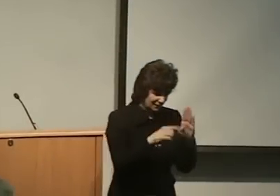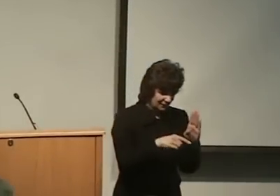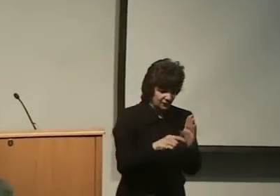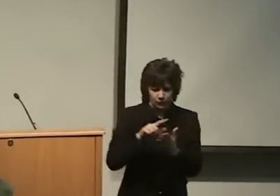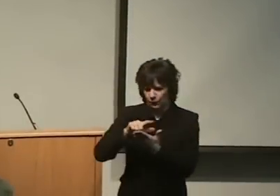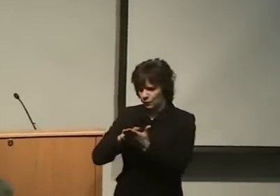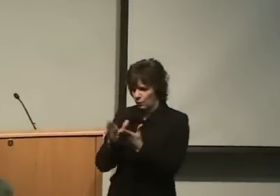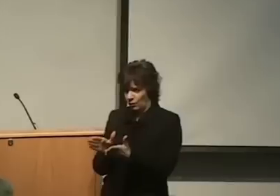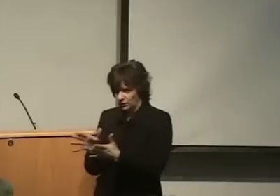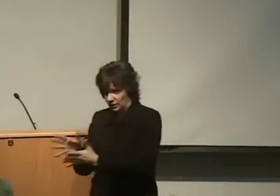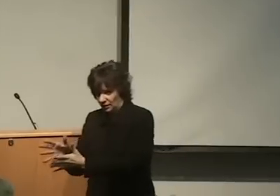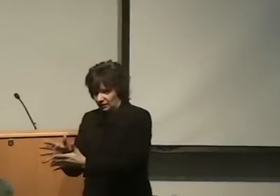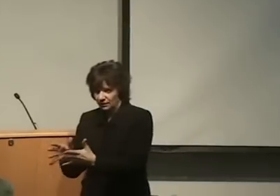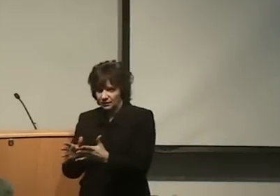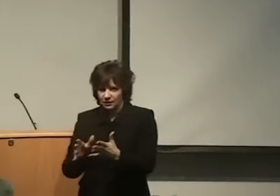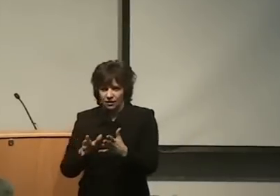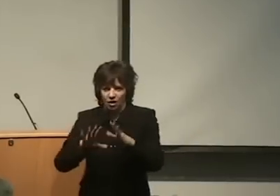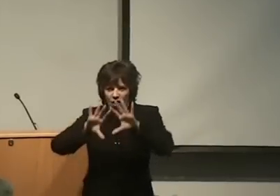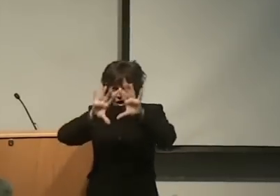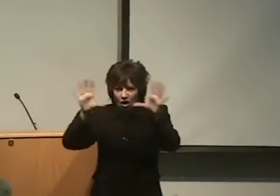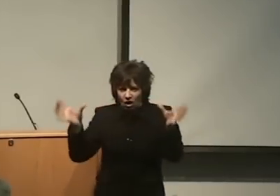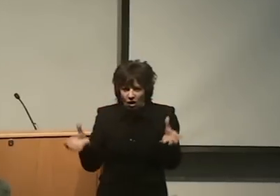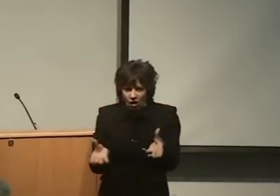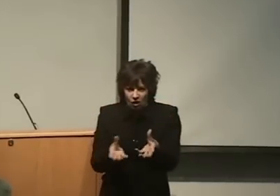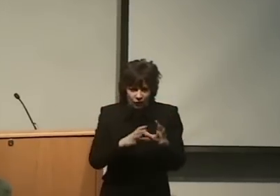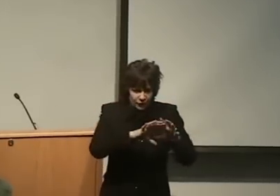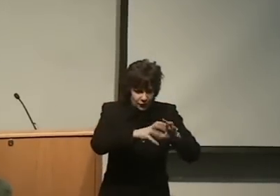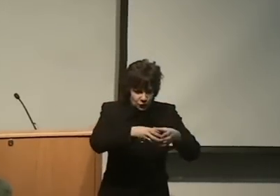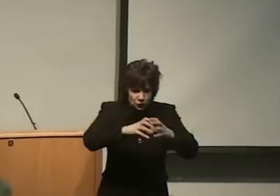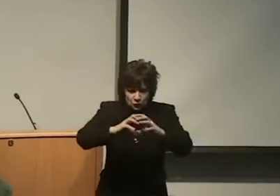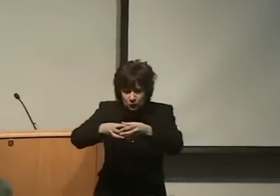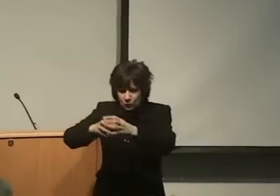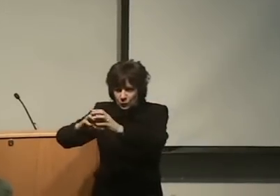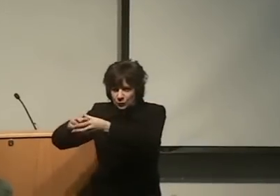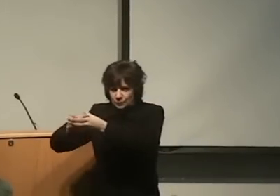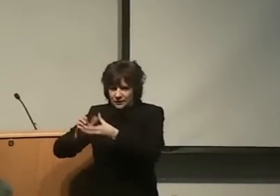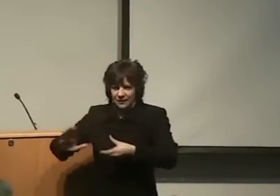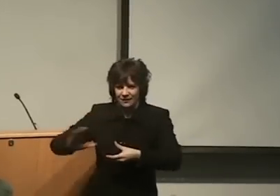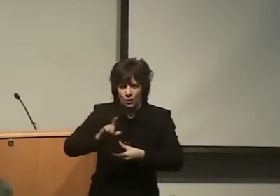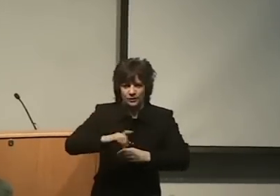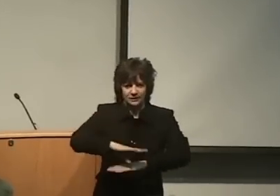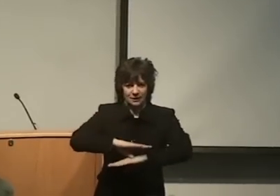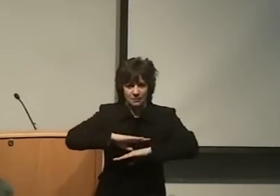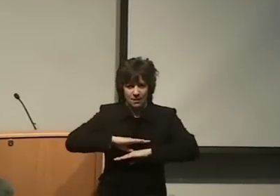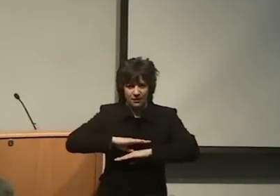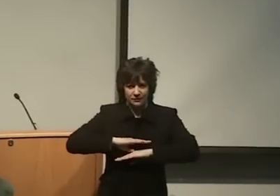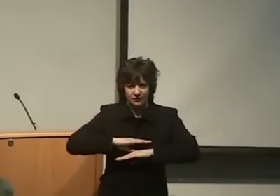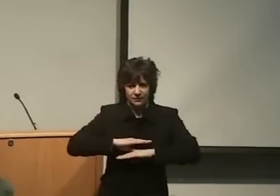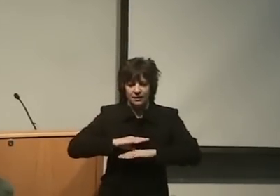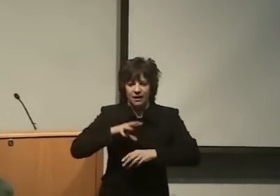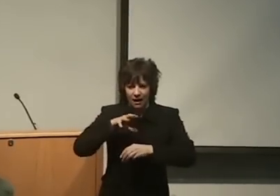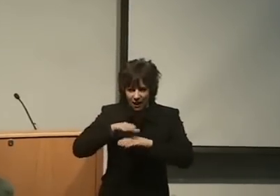I can do all of that simultaneously, and then students can choose. It can be customized. And that's going to improve learning.